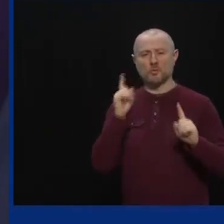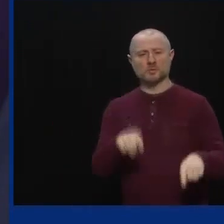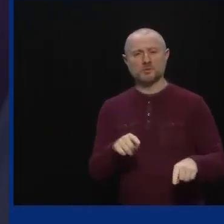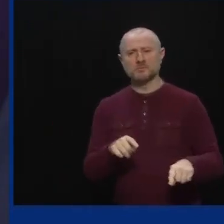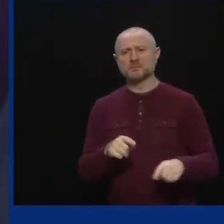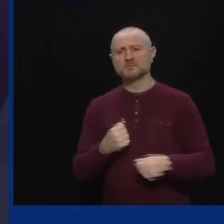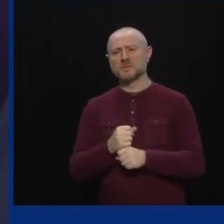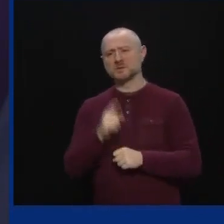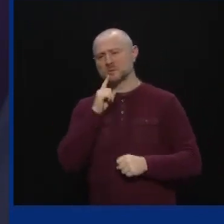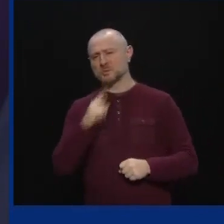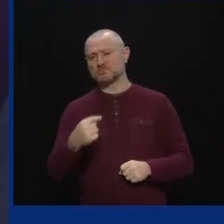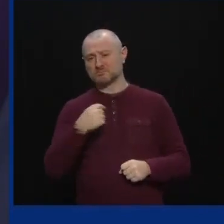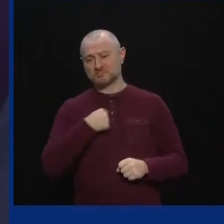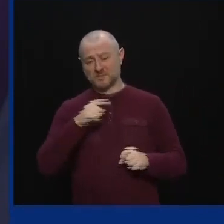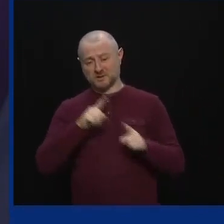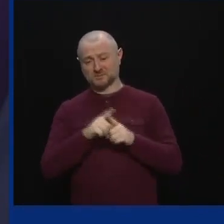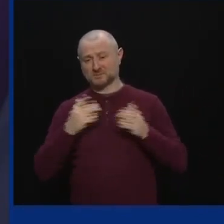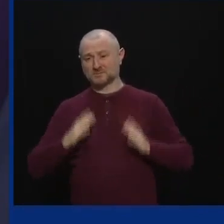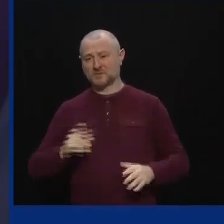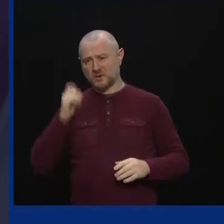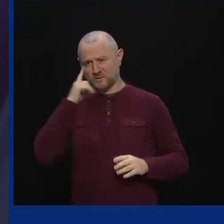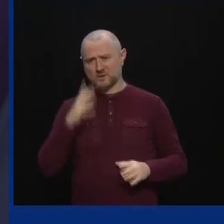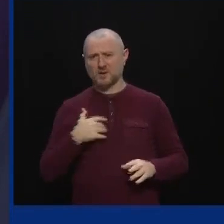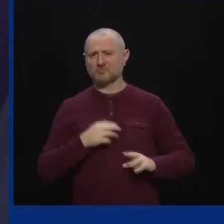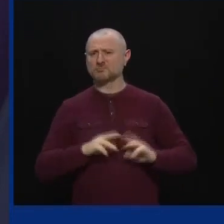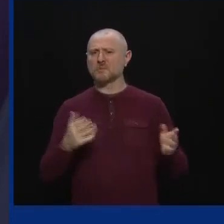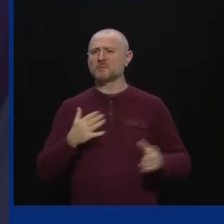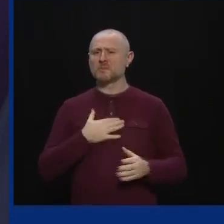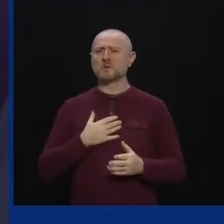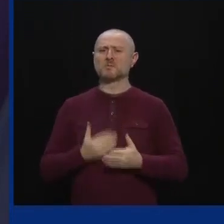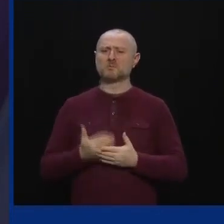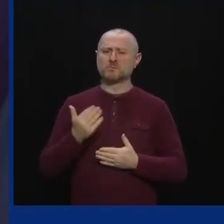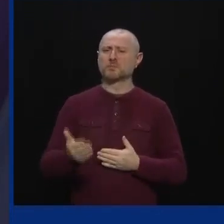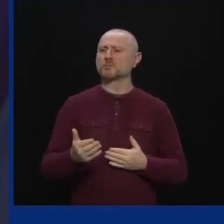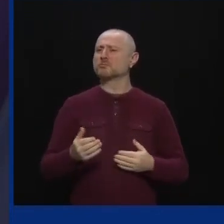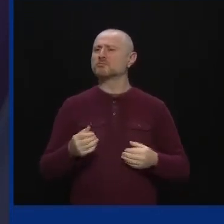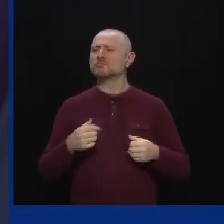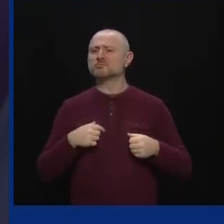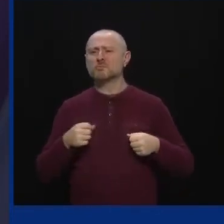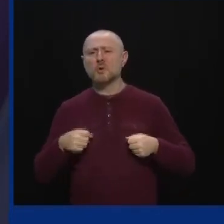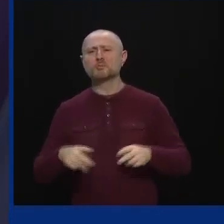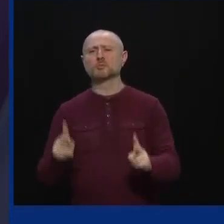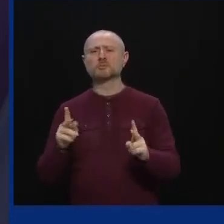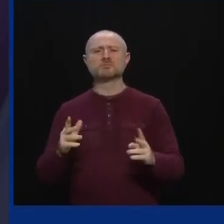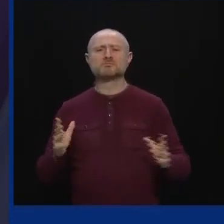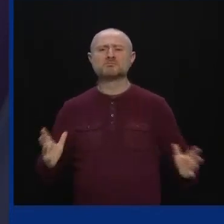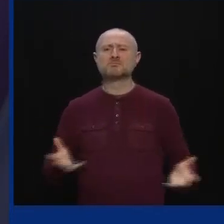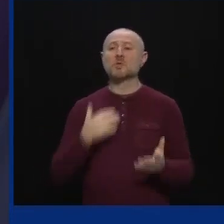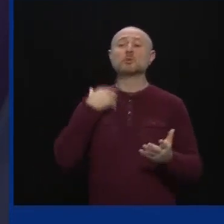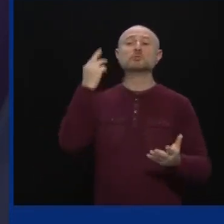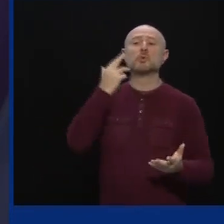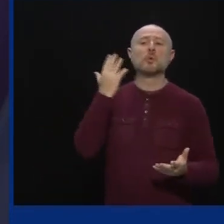THESE ARE NOT DONE LIGHTLY. IN FACT WE PUT IN AN EXECUTIVE ORDER TO GIVE POWERS TO ENSURE I